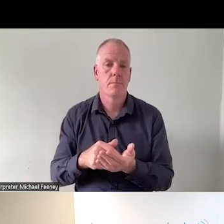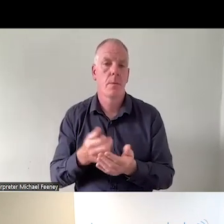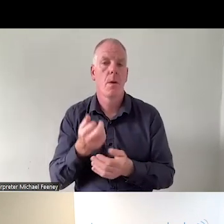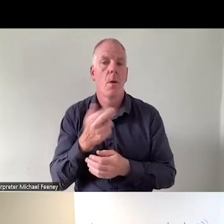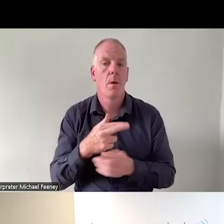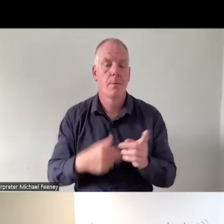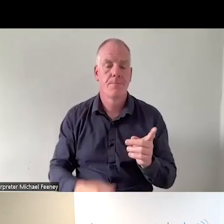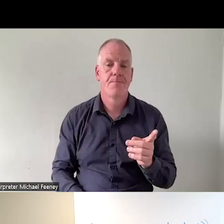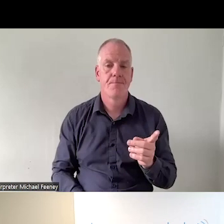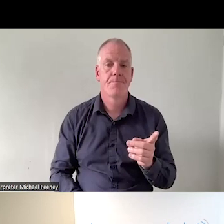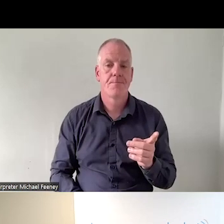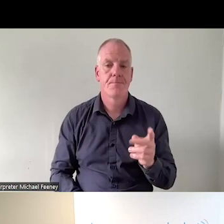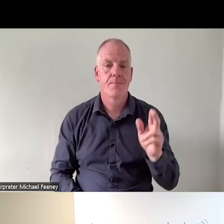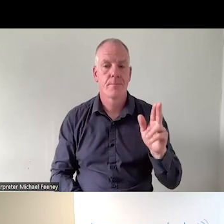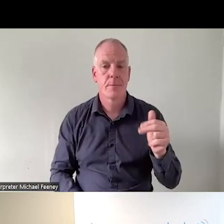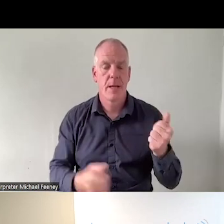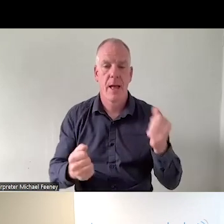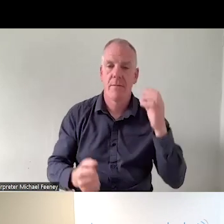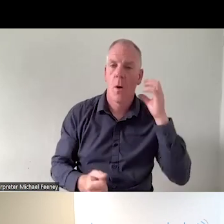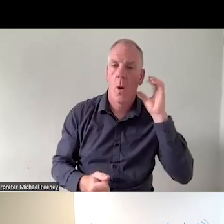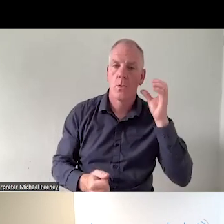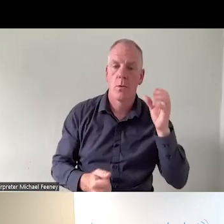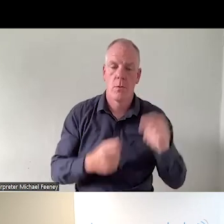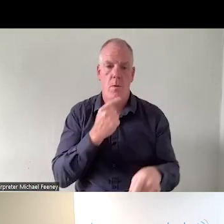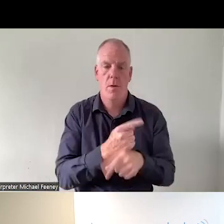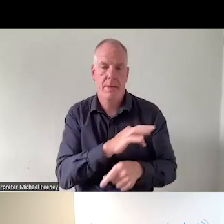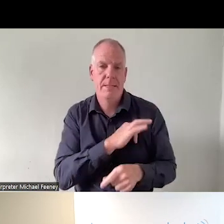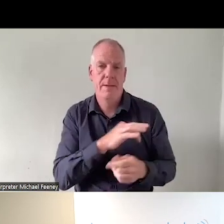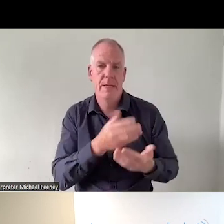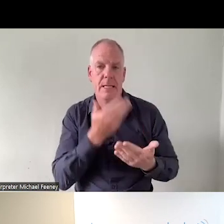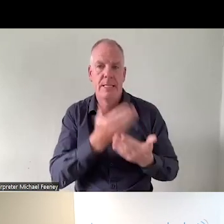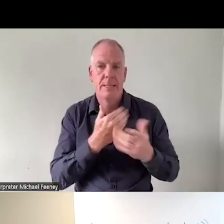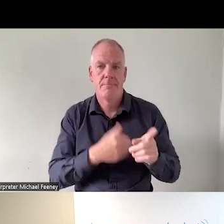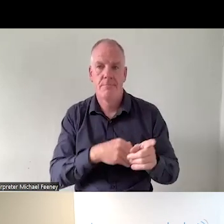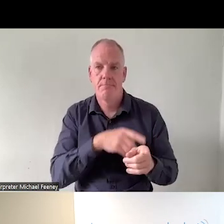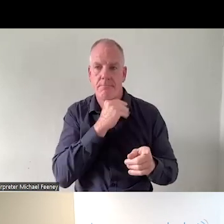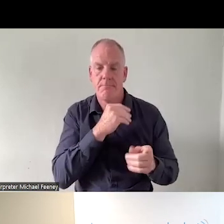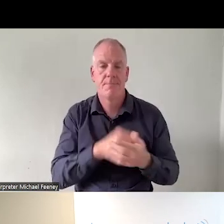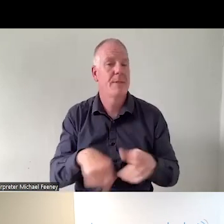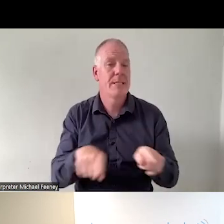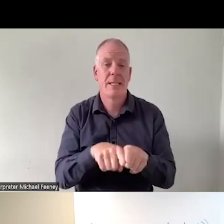That would then bring the audio to you as a listener. Same on the device.